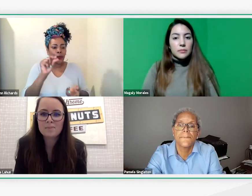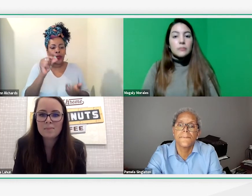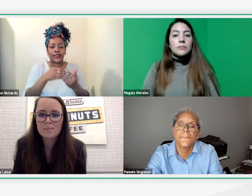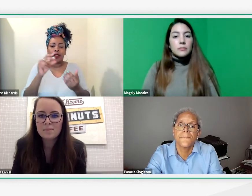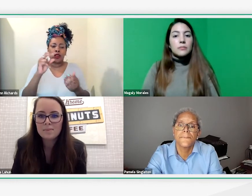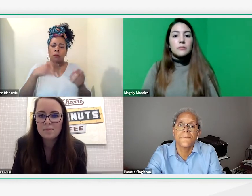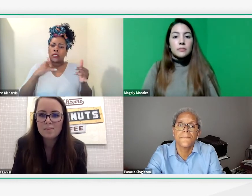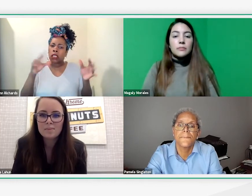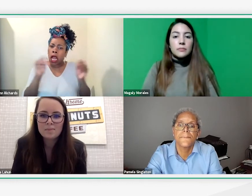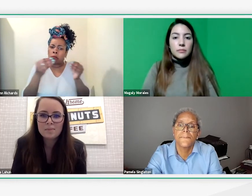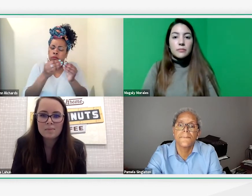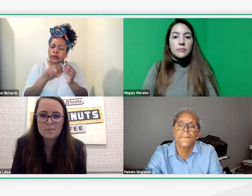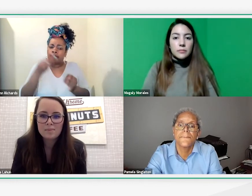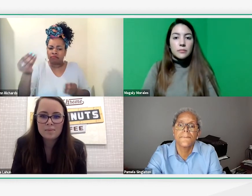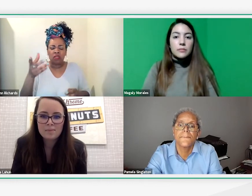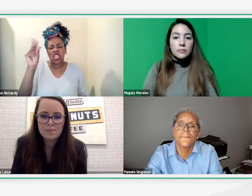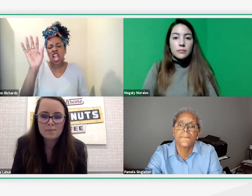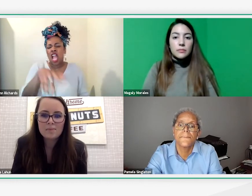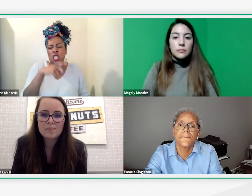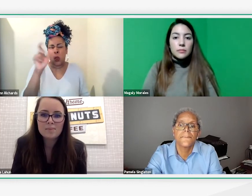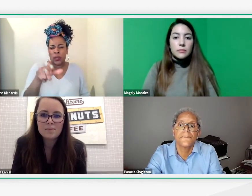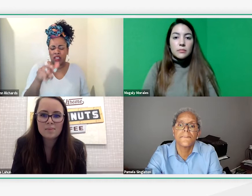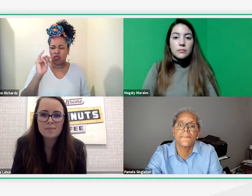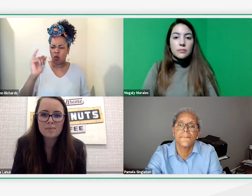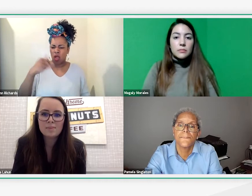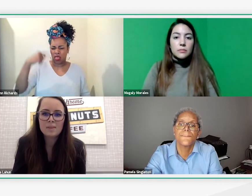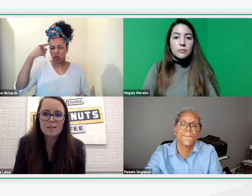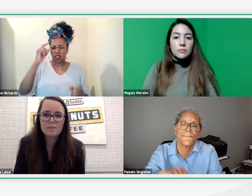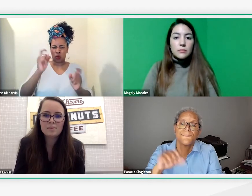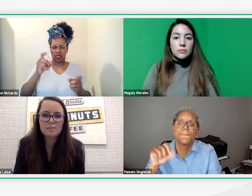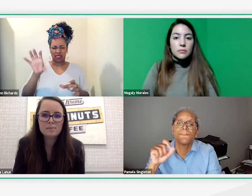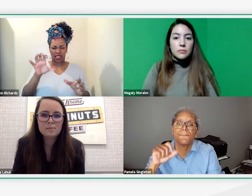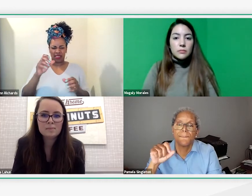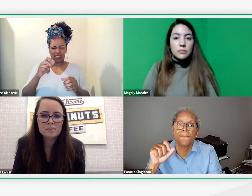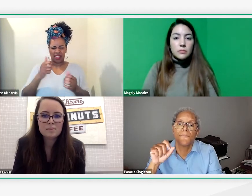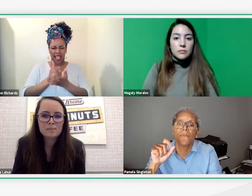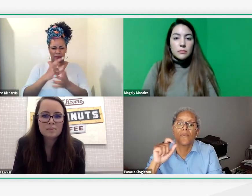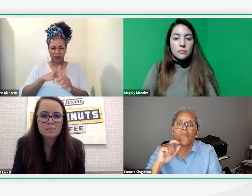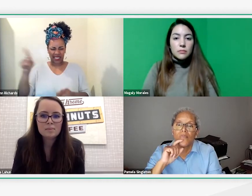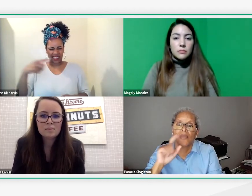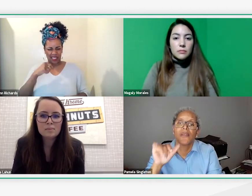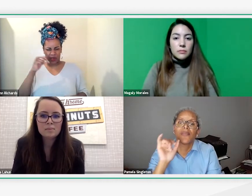So, even if it's a small amount, we should still get the receipt? Don't